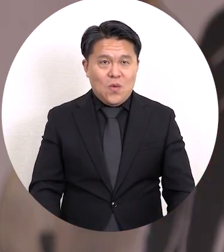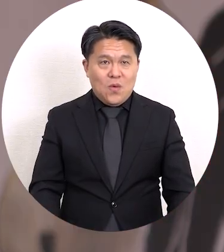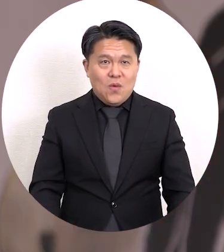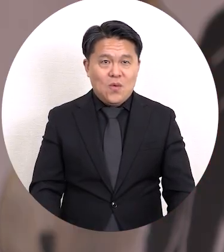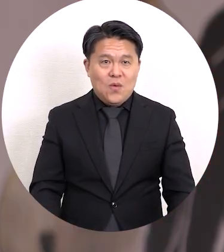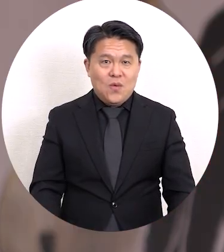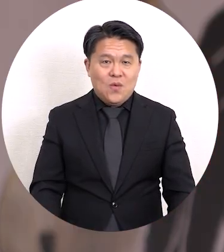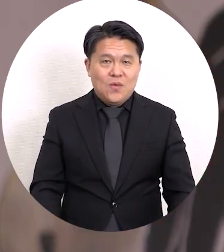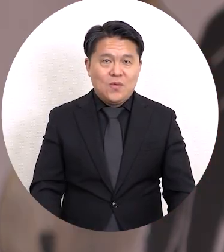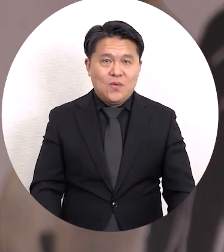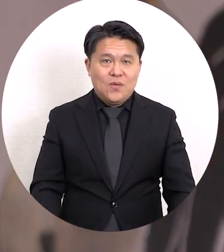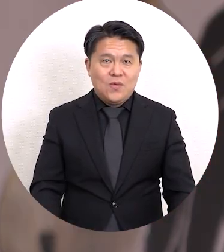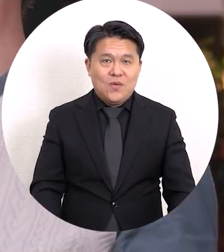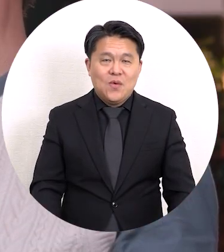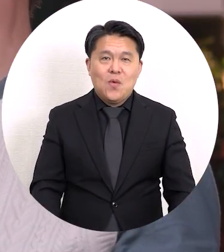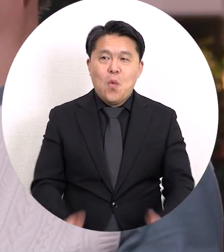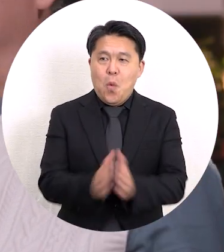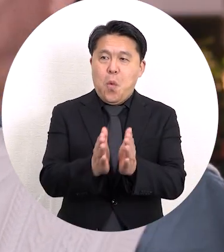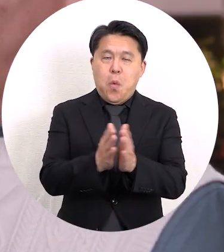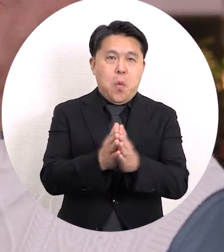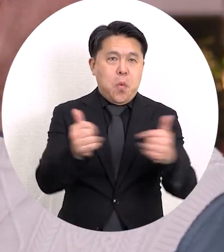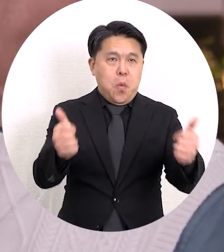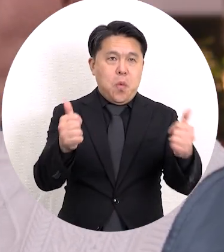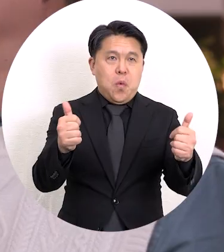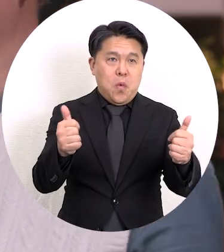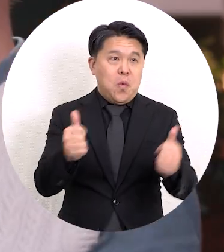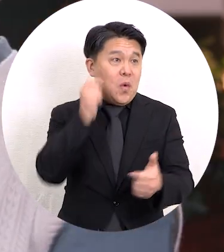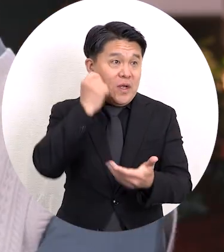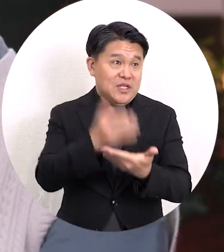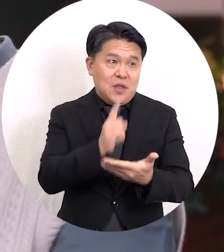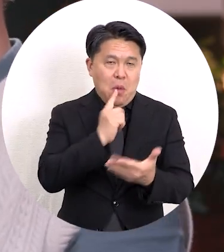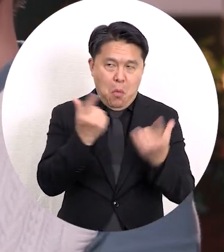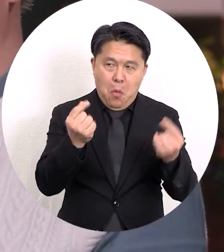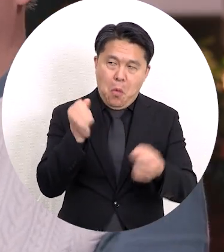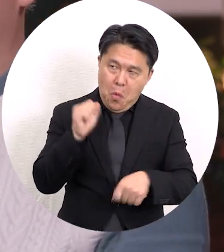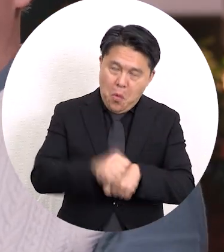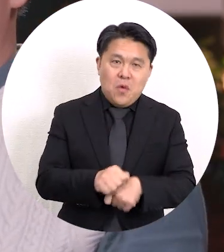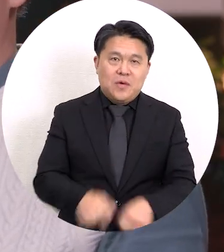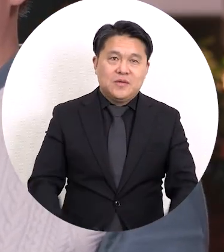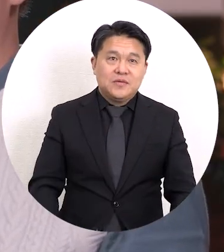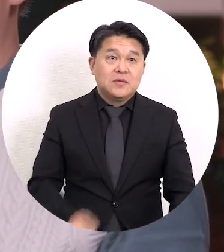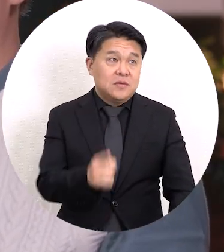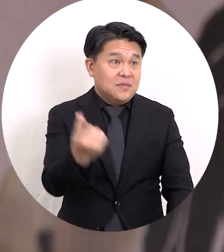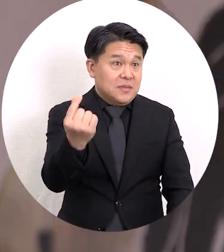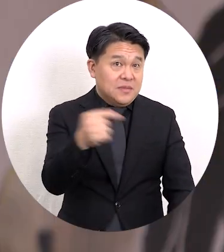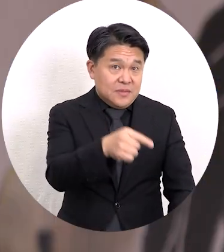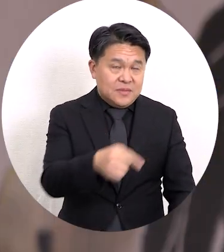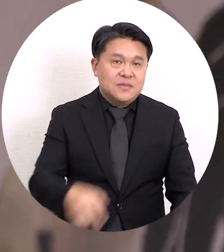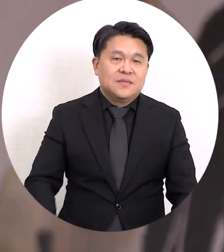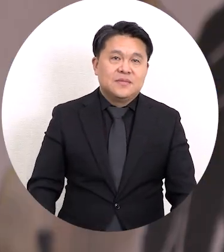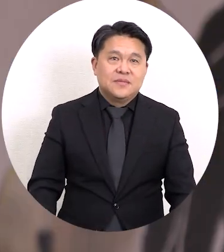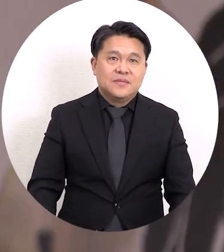and circulates the spirit. Yes, this is what it is.